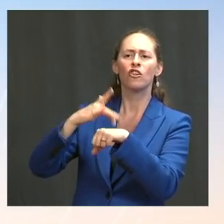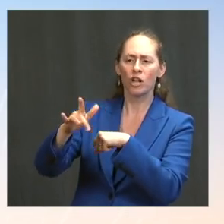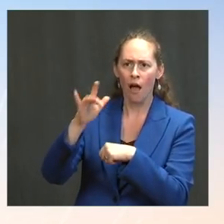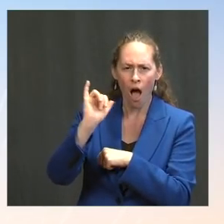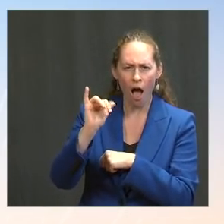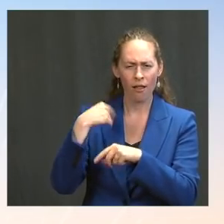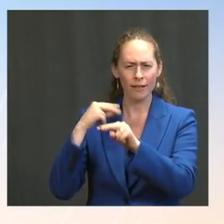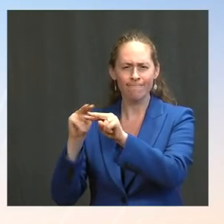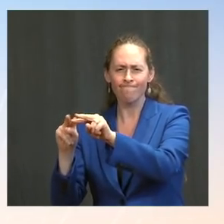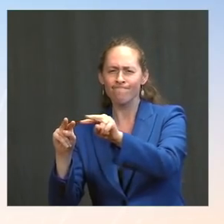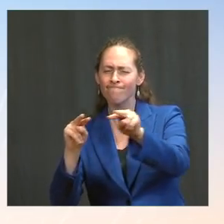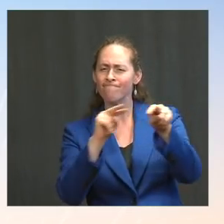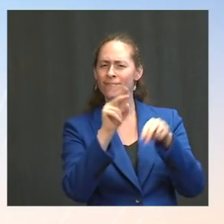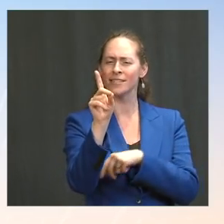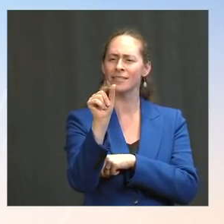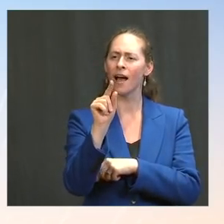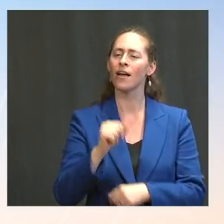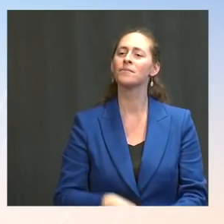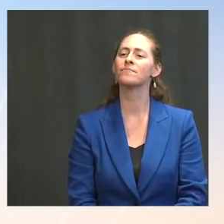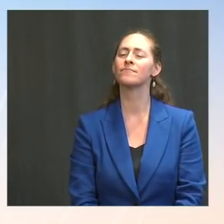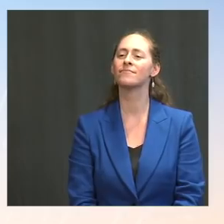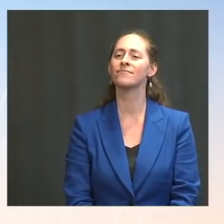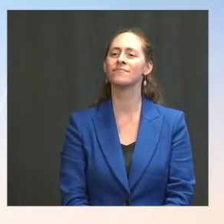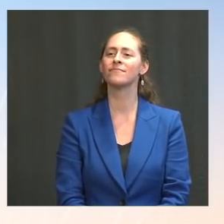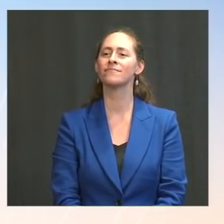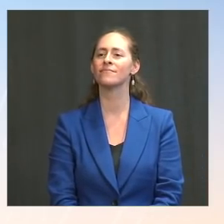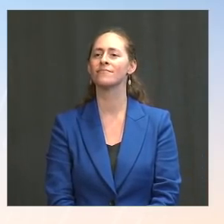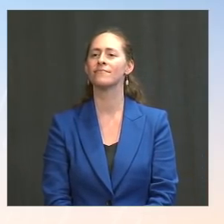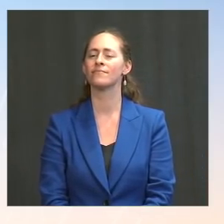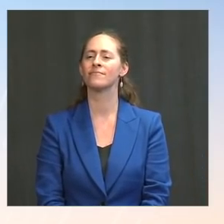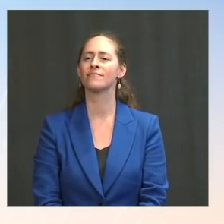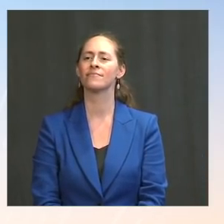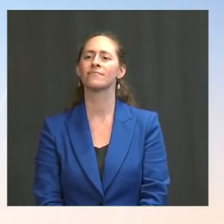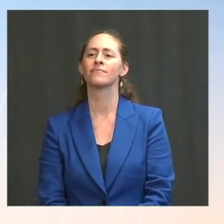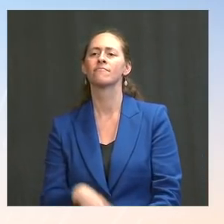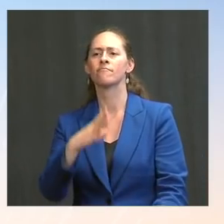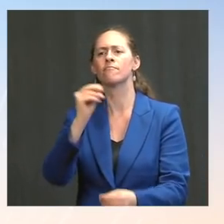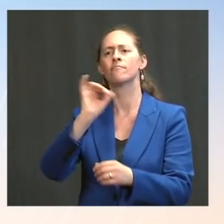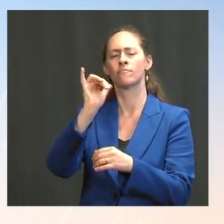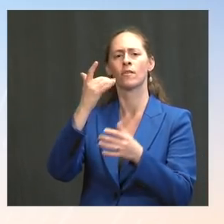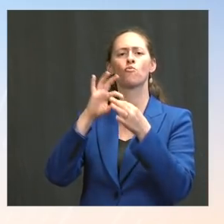at the broader definitions of unemployment -- which have been particularly something that we and others have followed over the course of this pandemic --